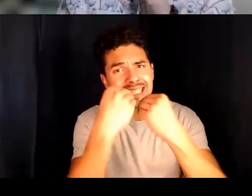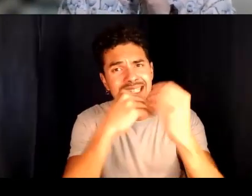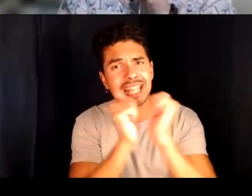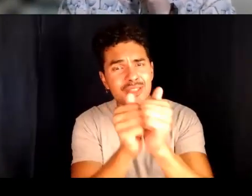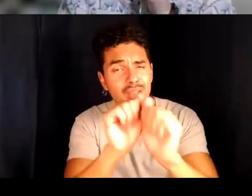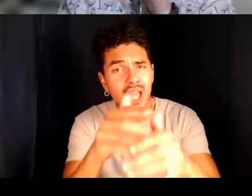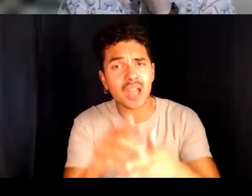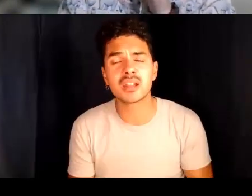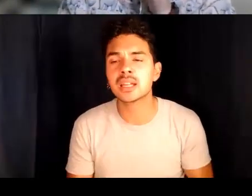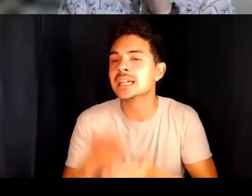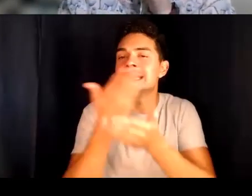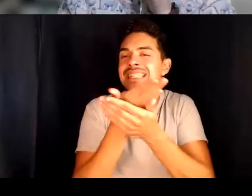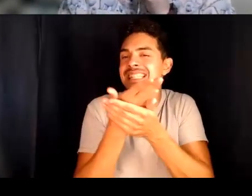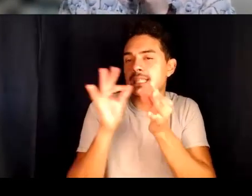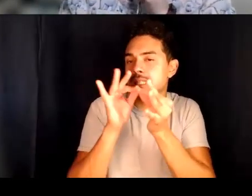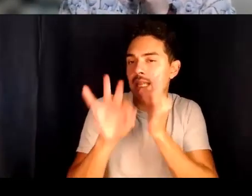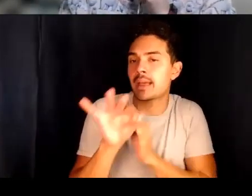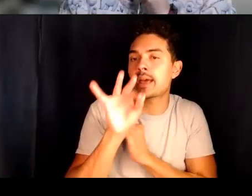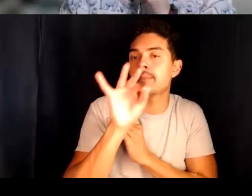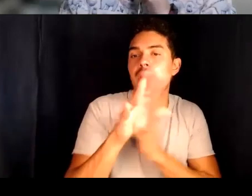Things like that are more supportive and affirming.